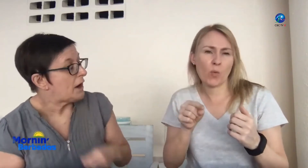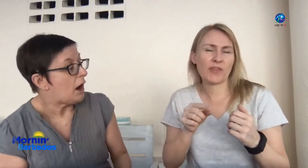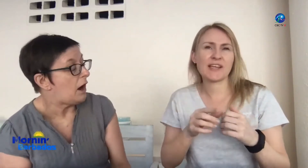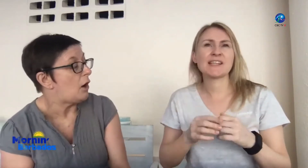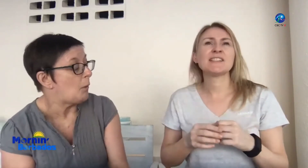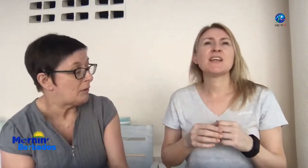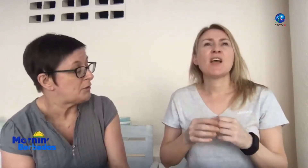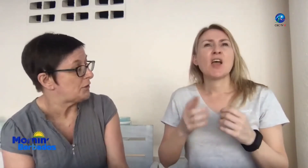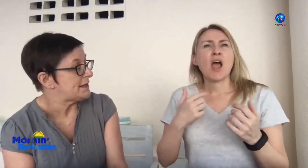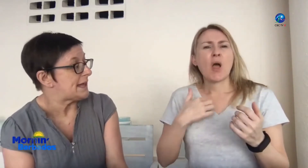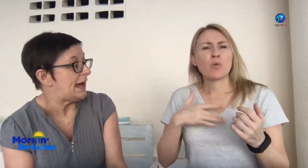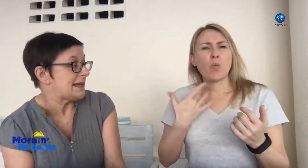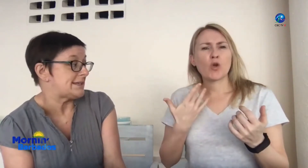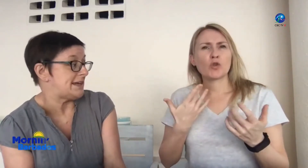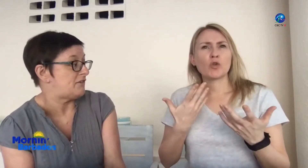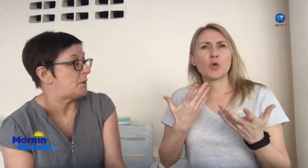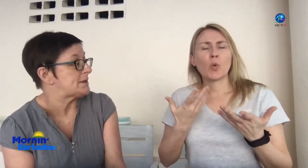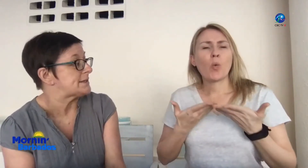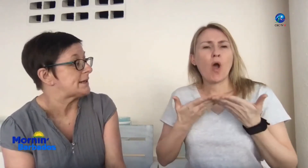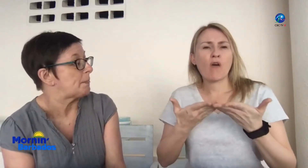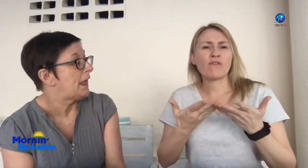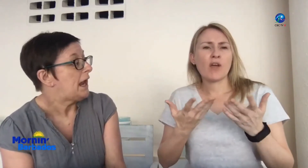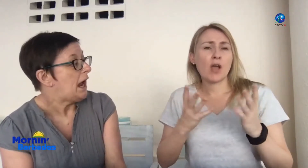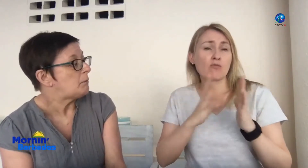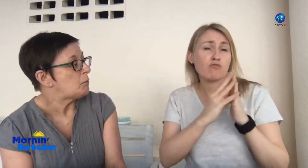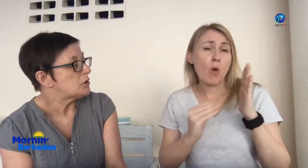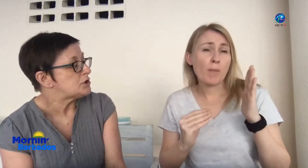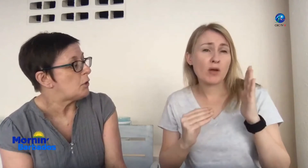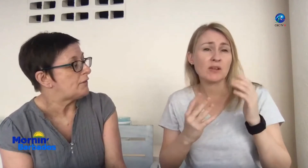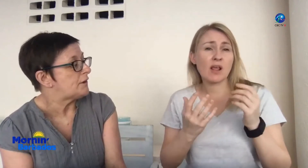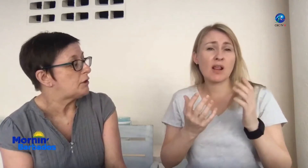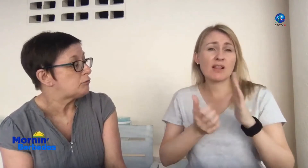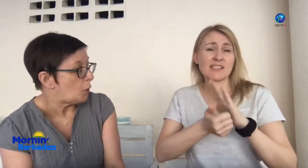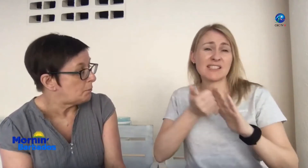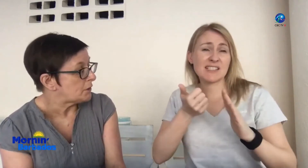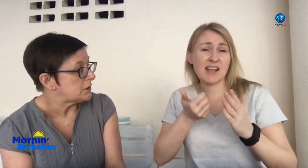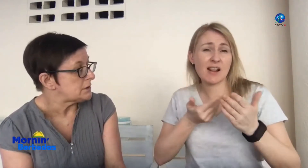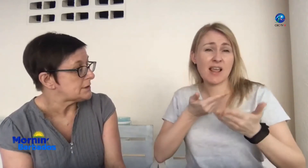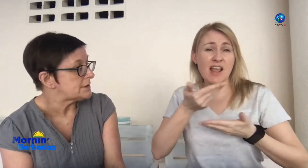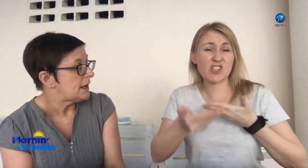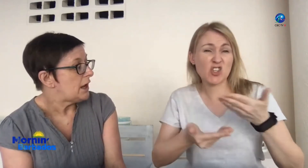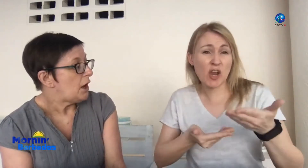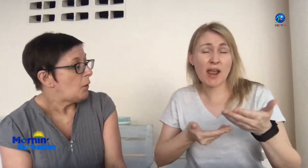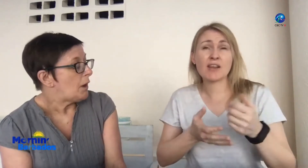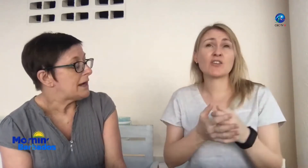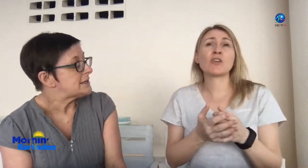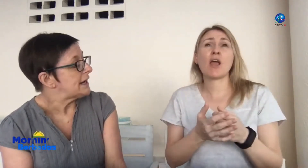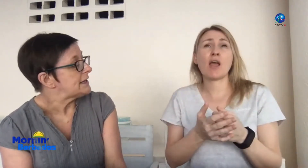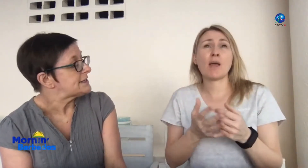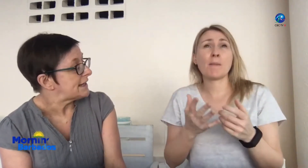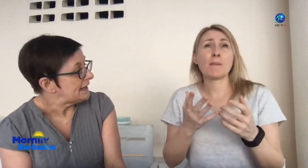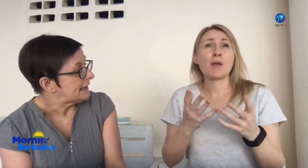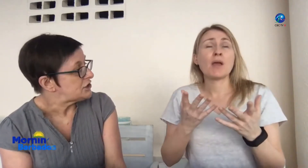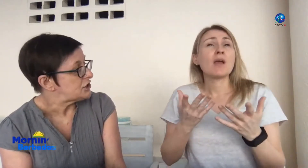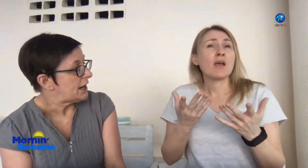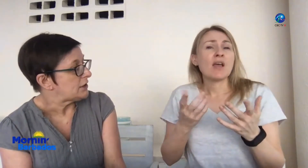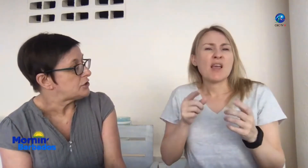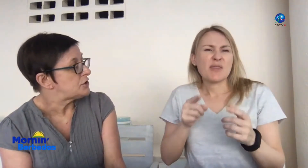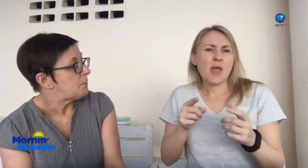we are aware of all these as a deaf person and we want to offer role models and in a skill exchange